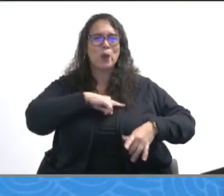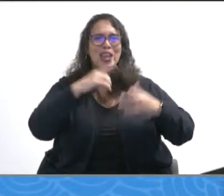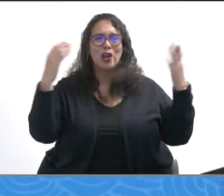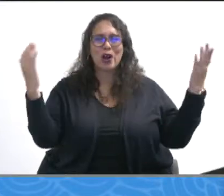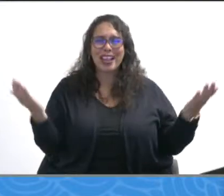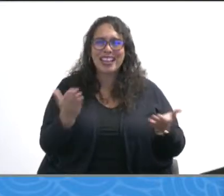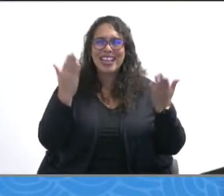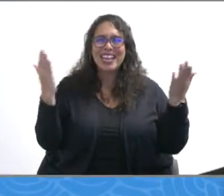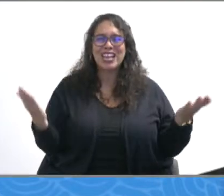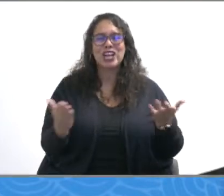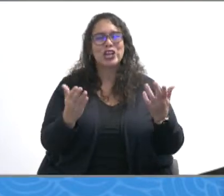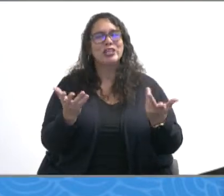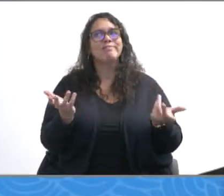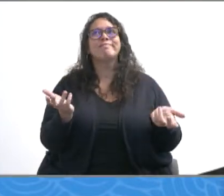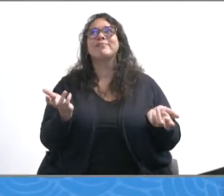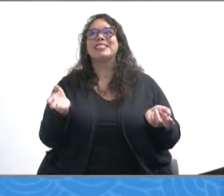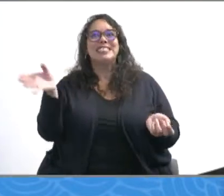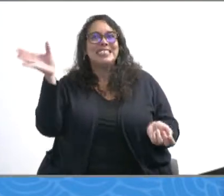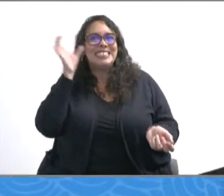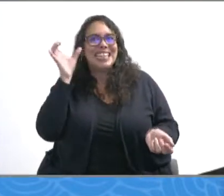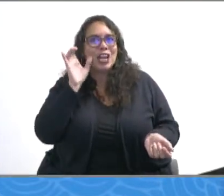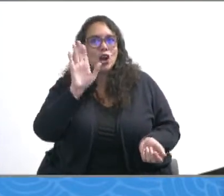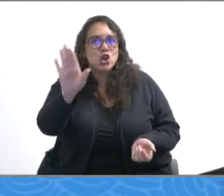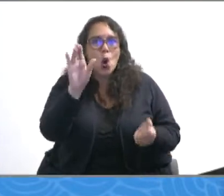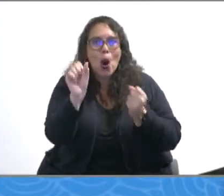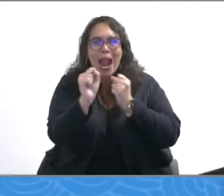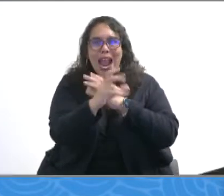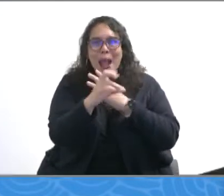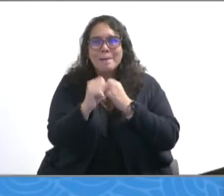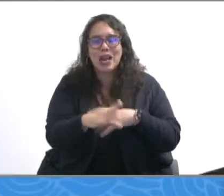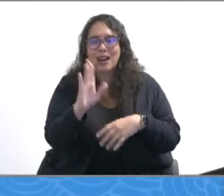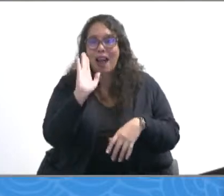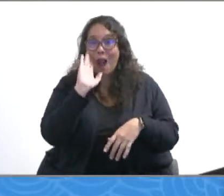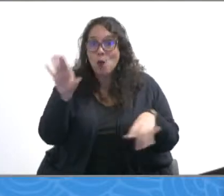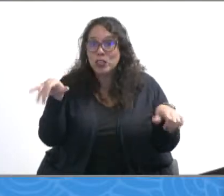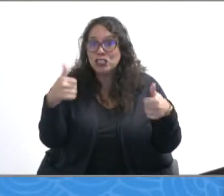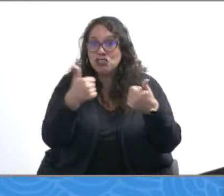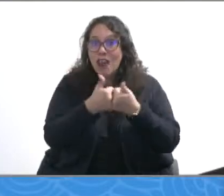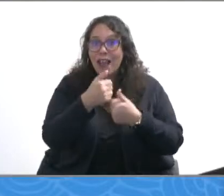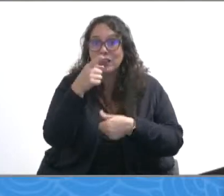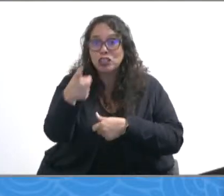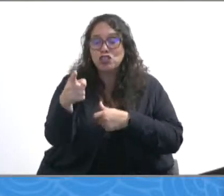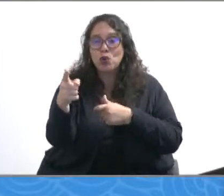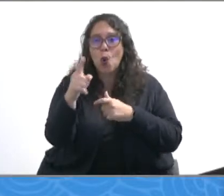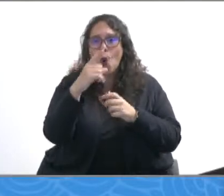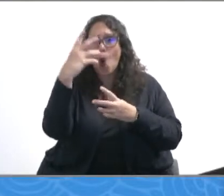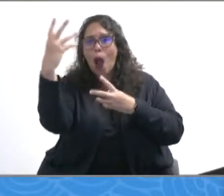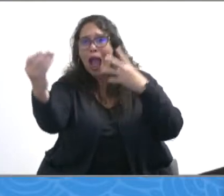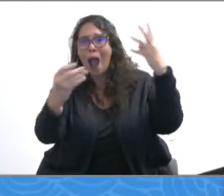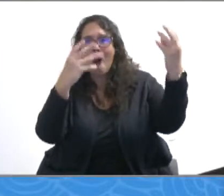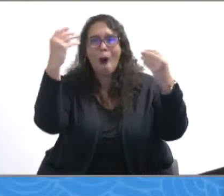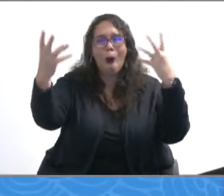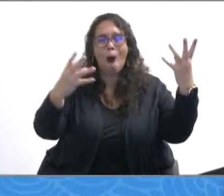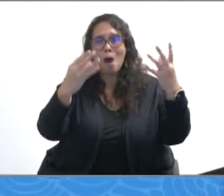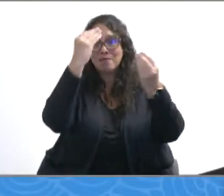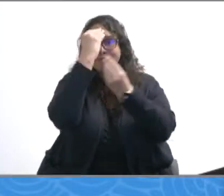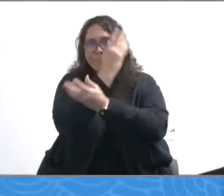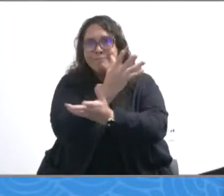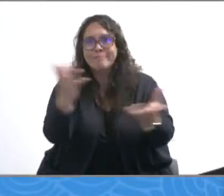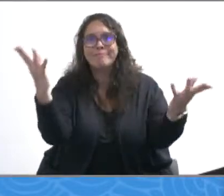we're here to hear your input, and I'm gonna challenge you to go out there and let your friends know, let your neighbors know,